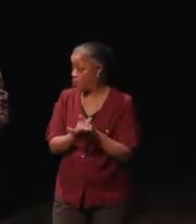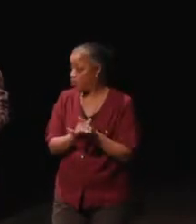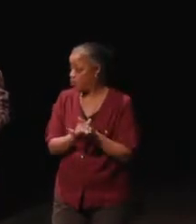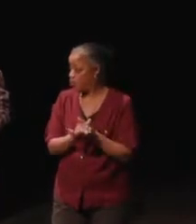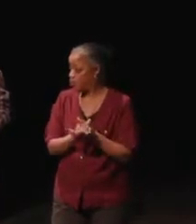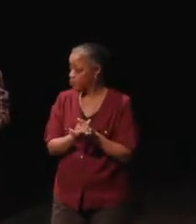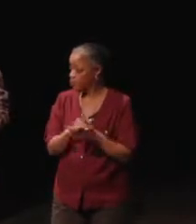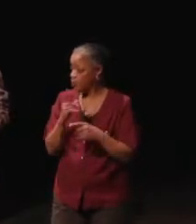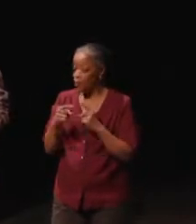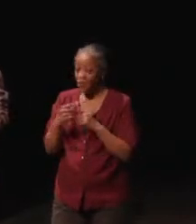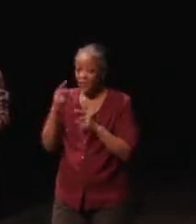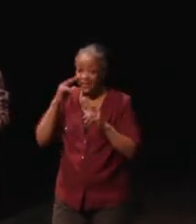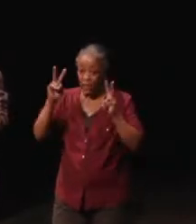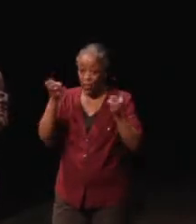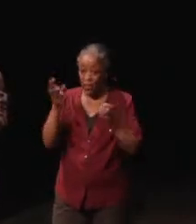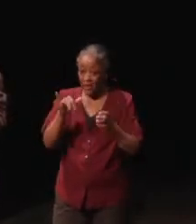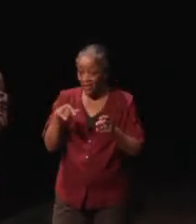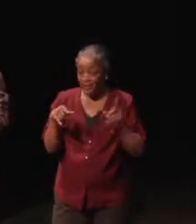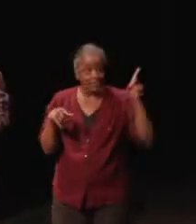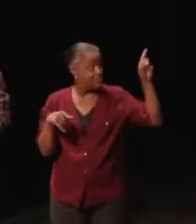When we see quotes like this, it's extremely heartwarming.